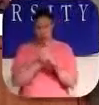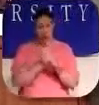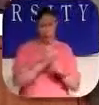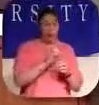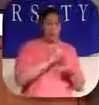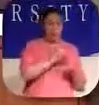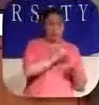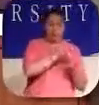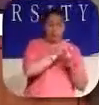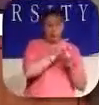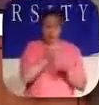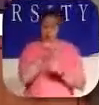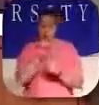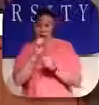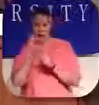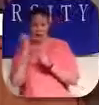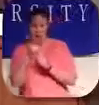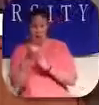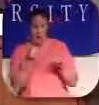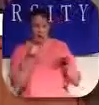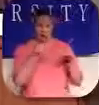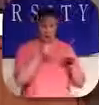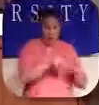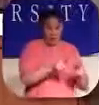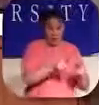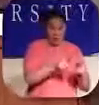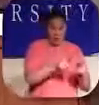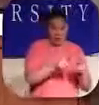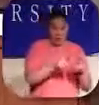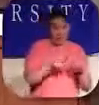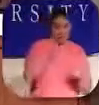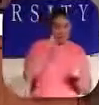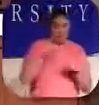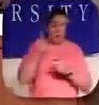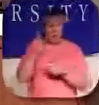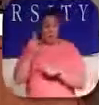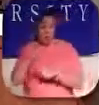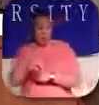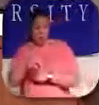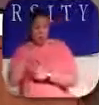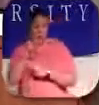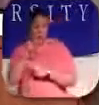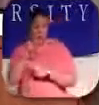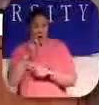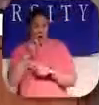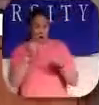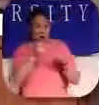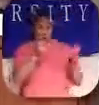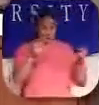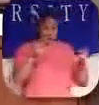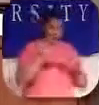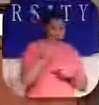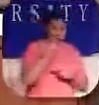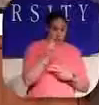So what happens is that people need to find pockets and places where they feel comfortable